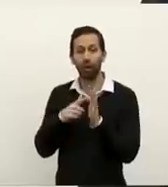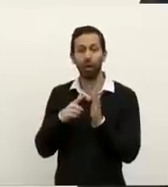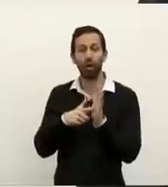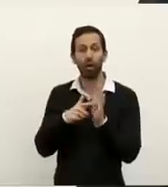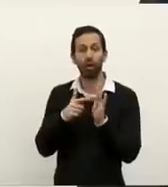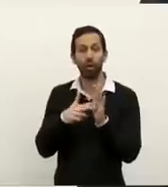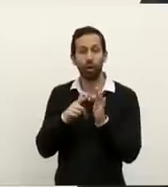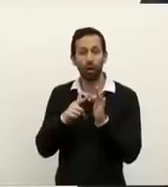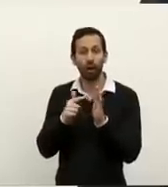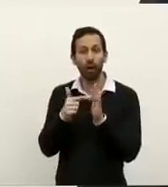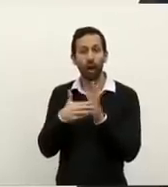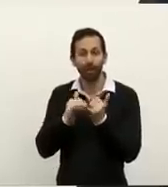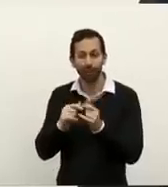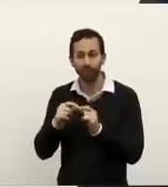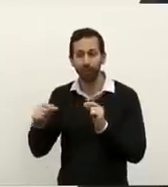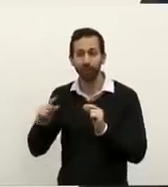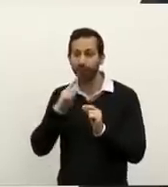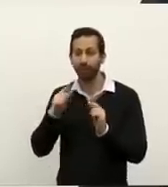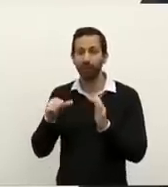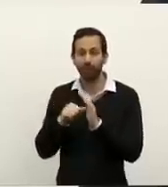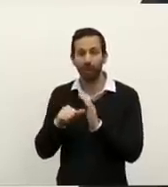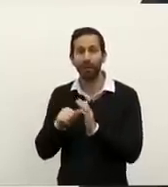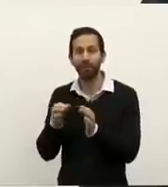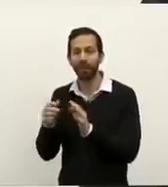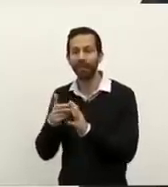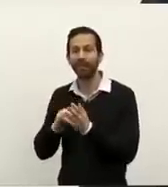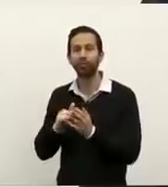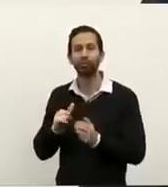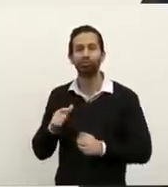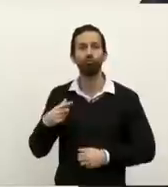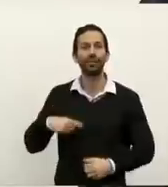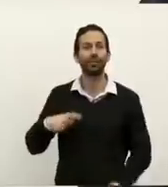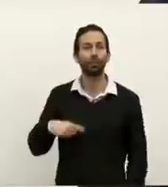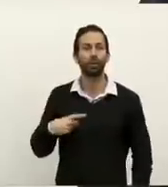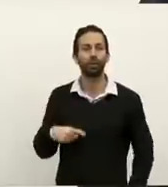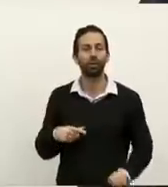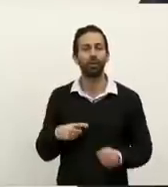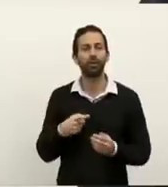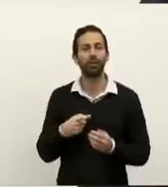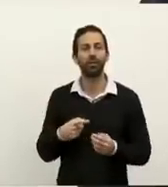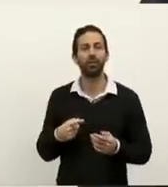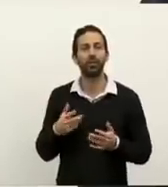and indicate the typical amount of money that the planner has agreed is reasonable. That would then enable the participant